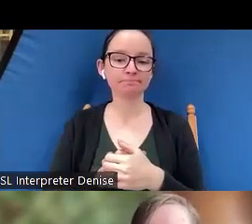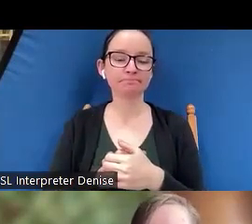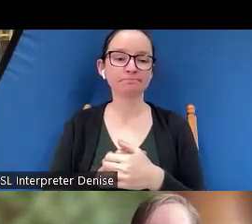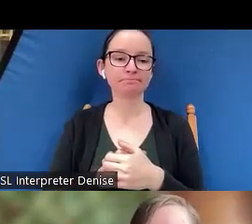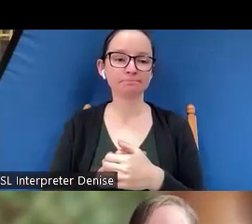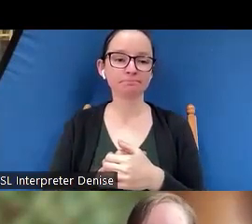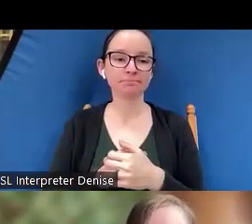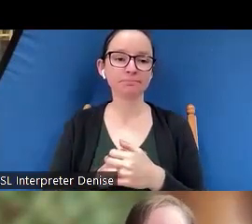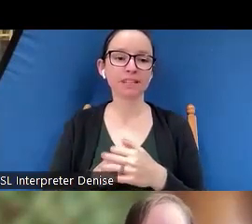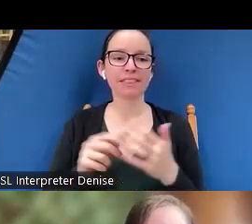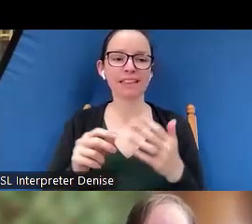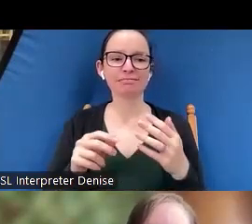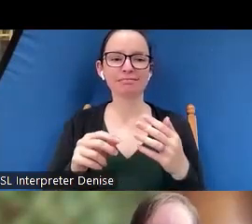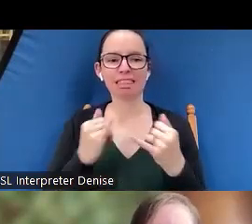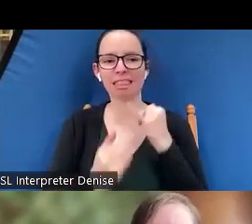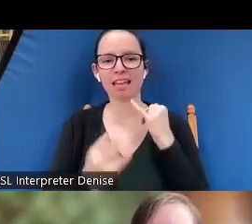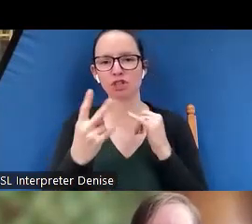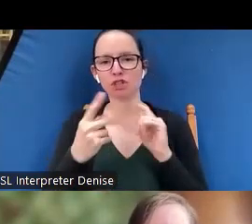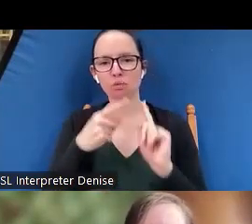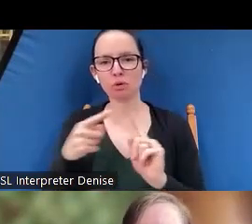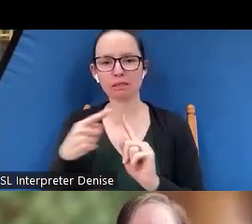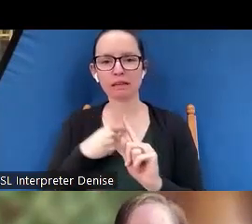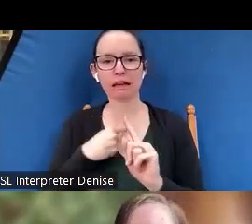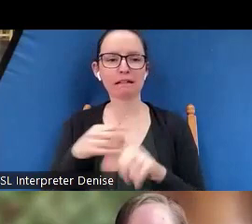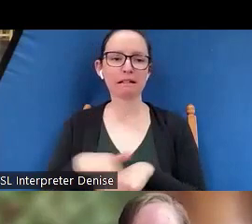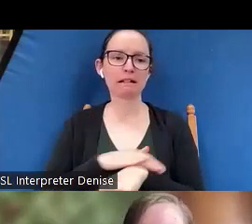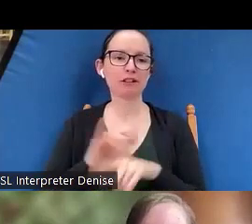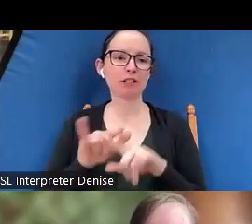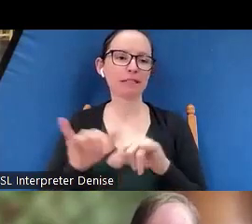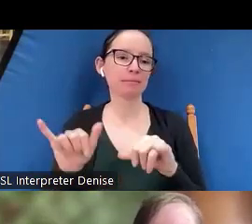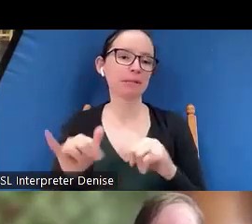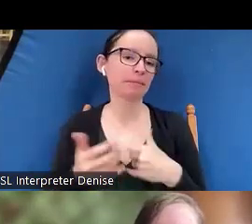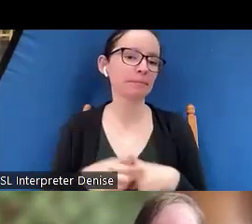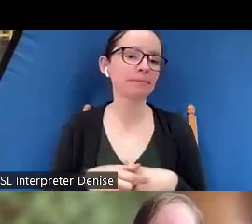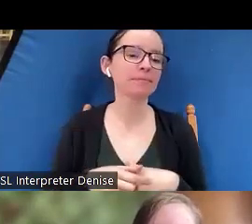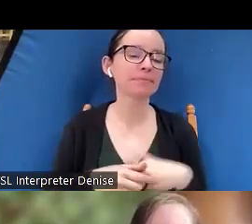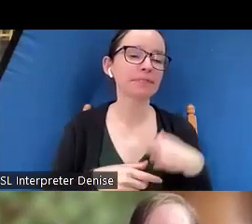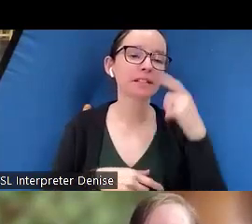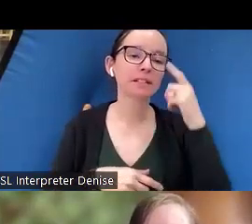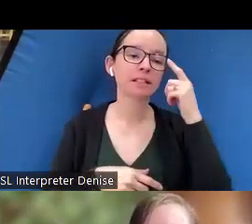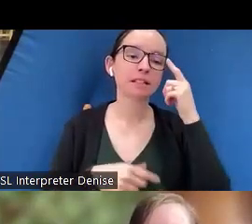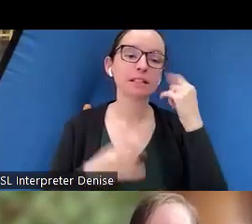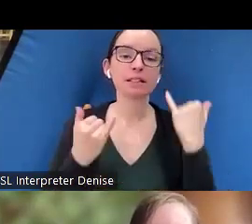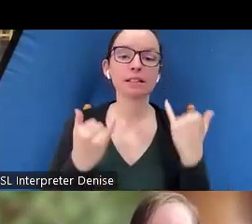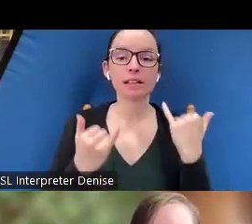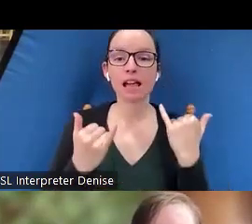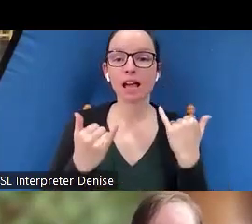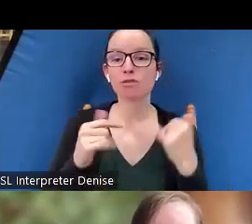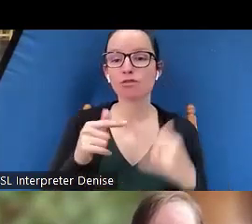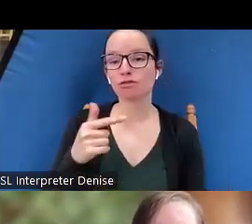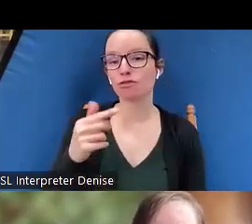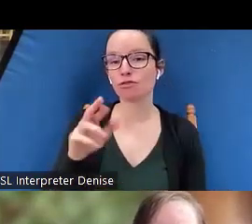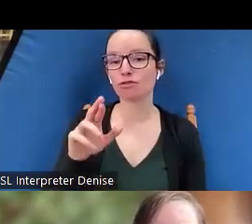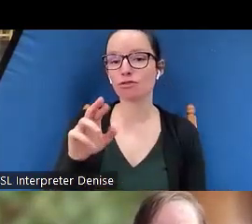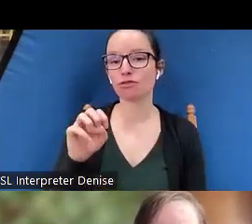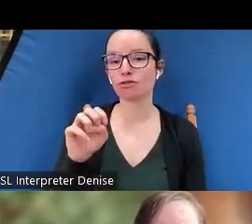same time. So now I will pass it back to Greta to sort of talk more about